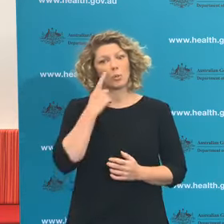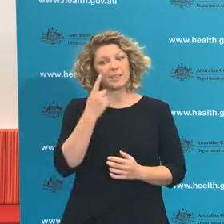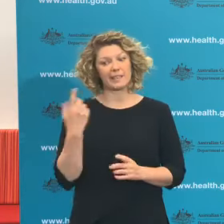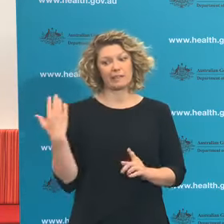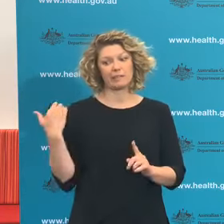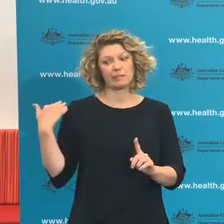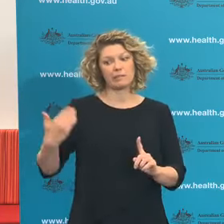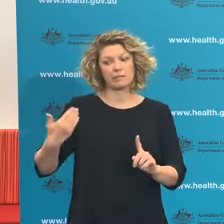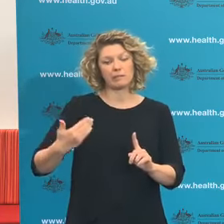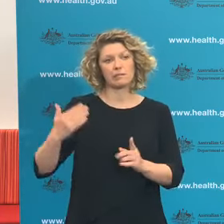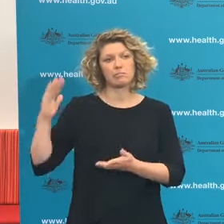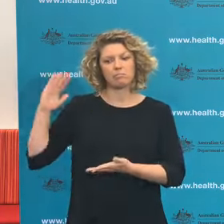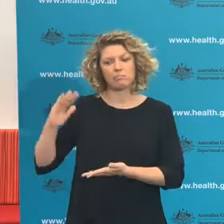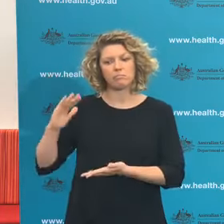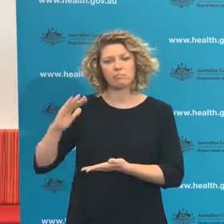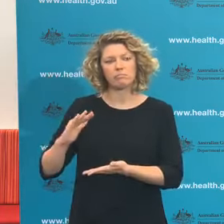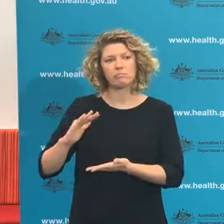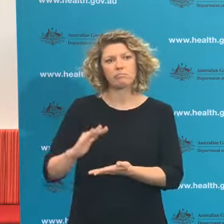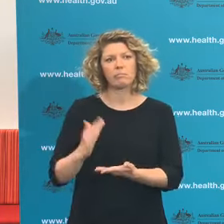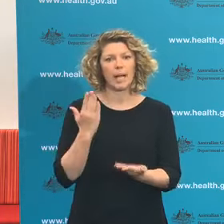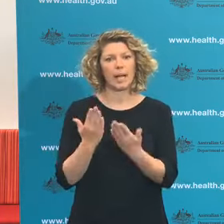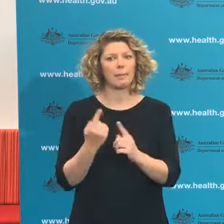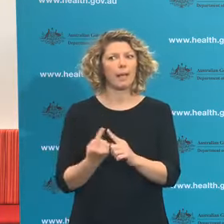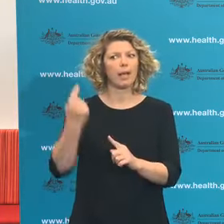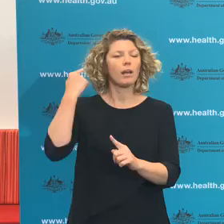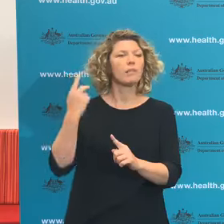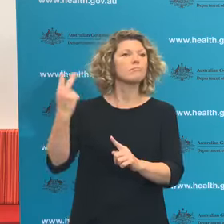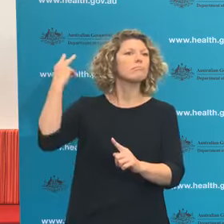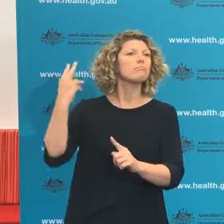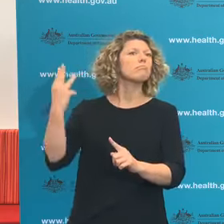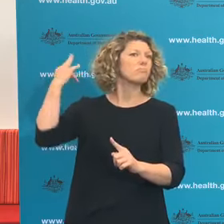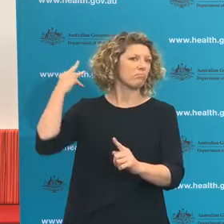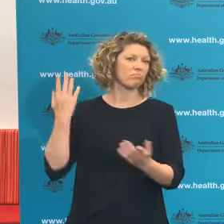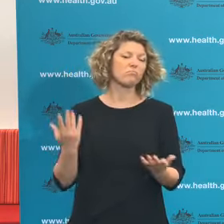significantly lower than the previous week, but as I've also said on many